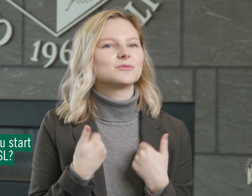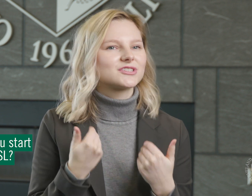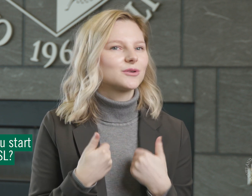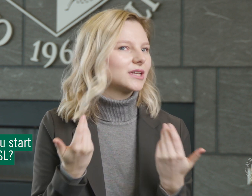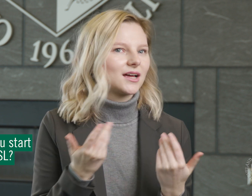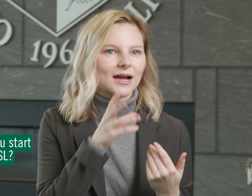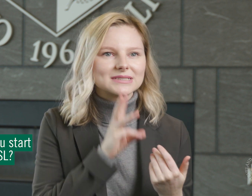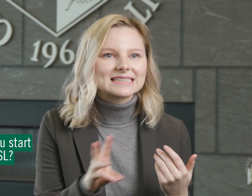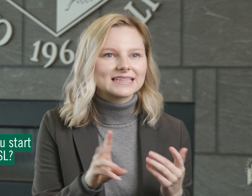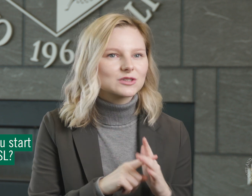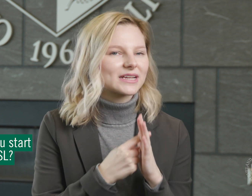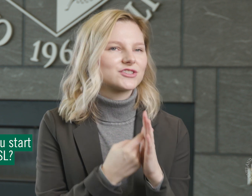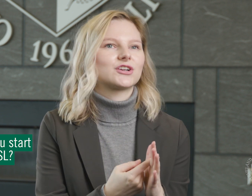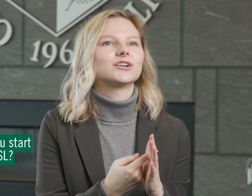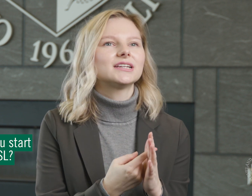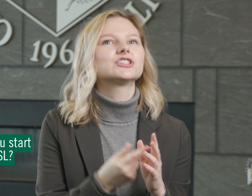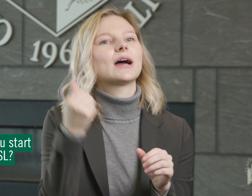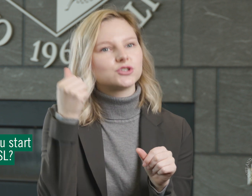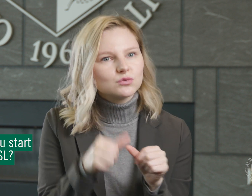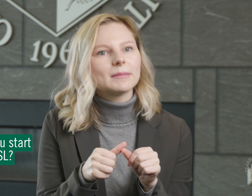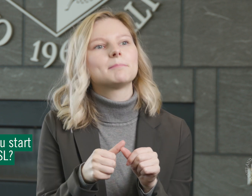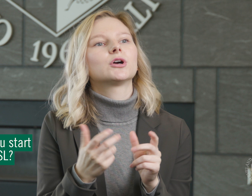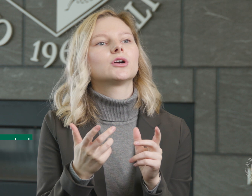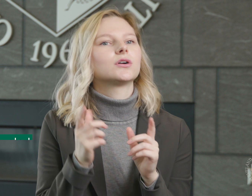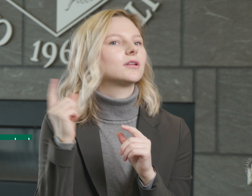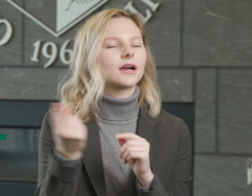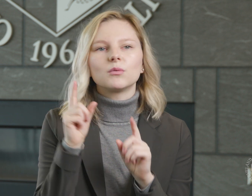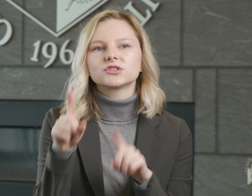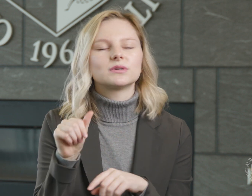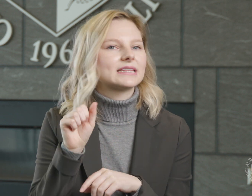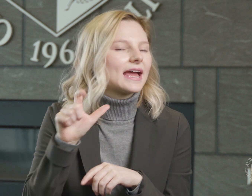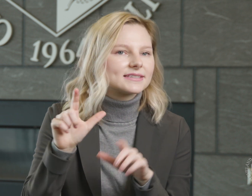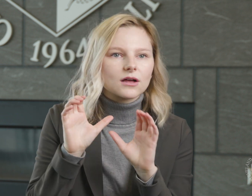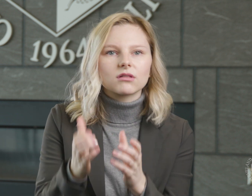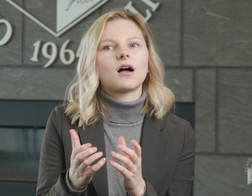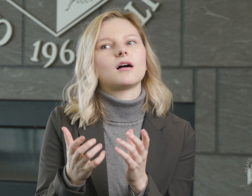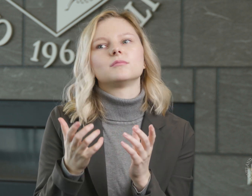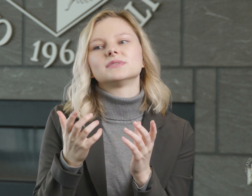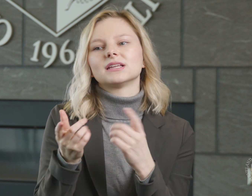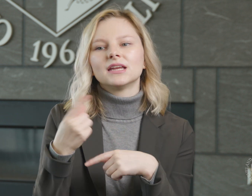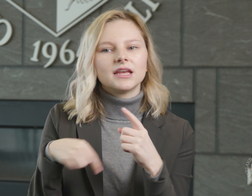was so young I was six when I started so I do remember like always going to the ASL clubs and